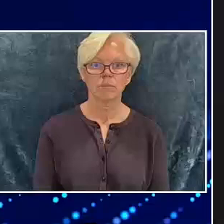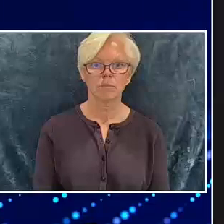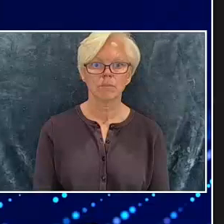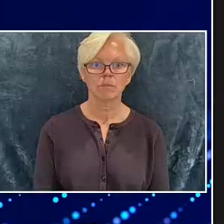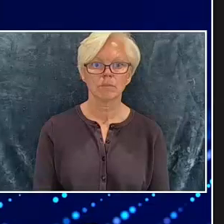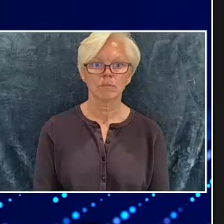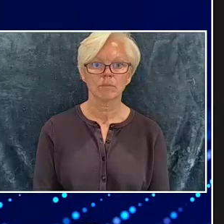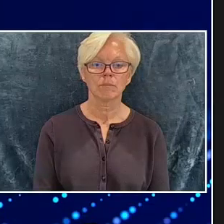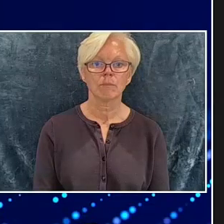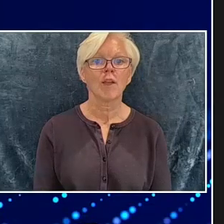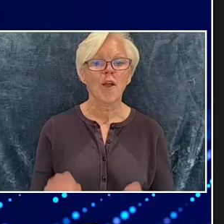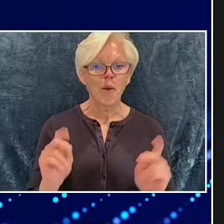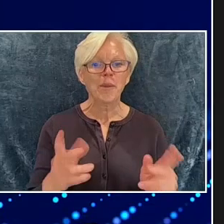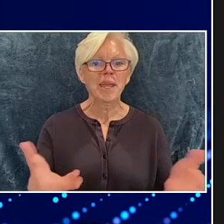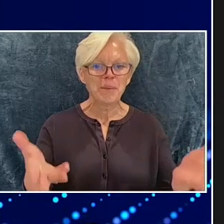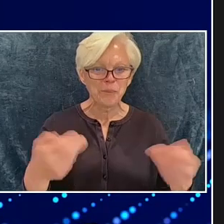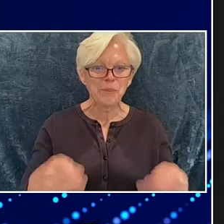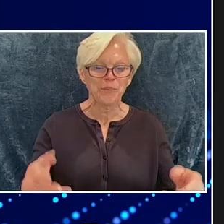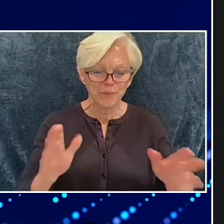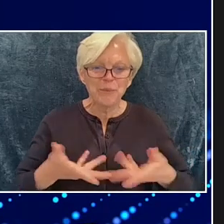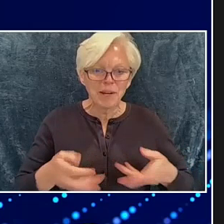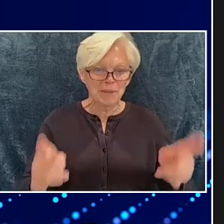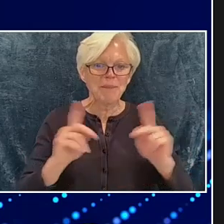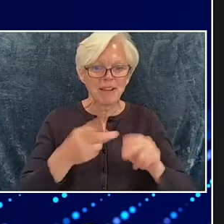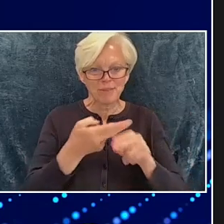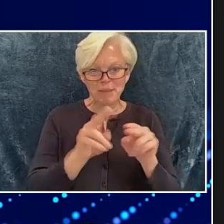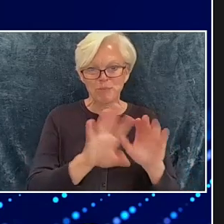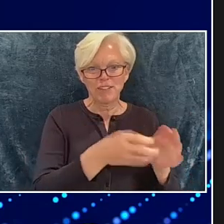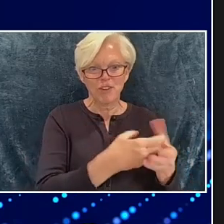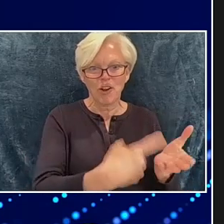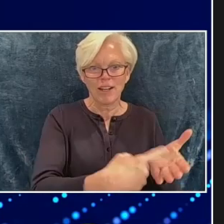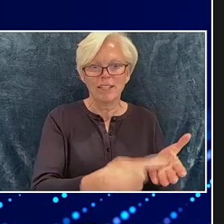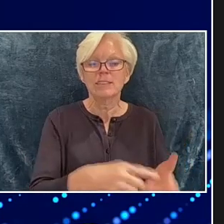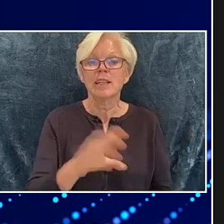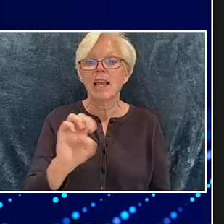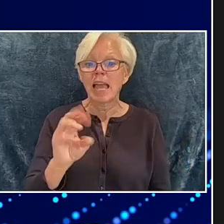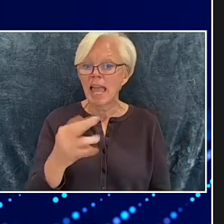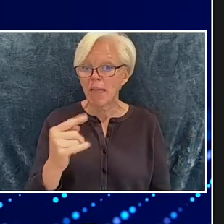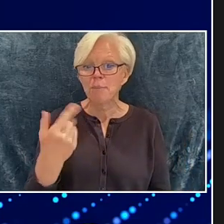Alright. Welcome back, everyone from that brief caucus. Emmett, I'll turn it right over to you for a report-out.